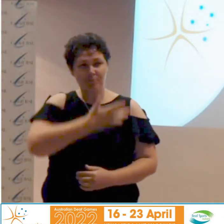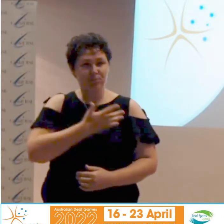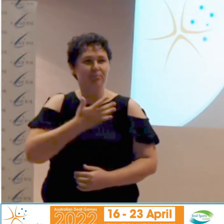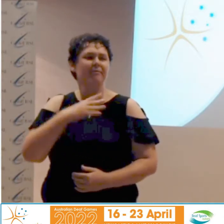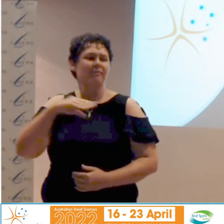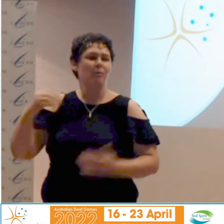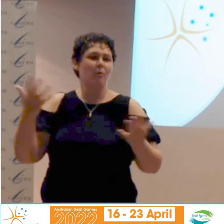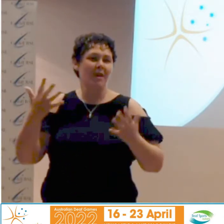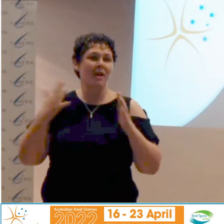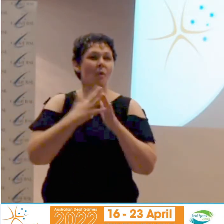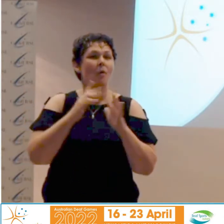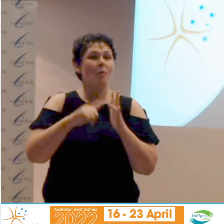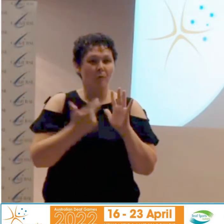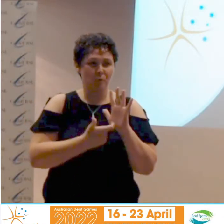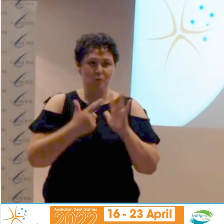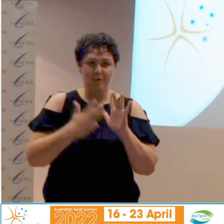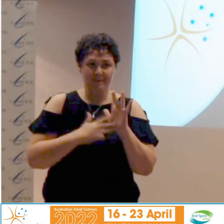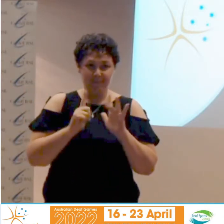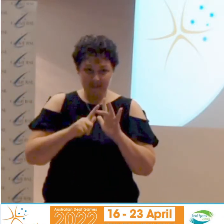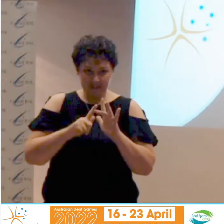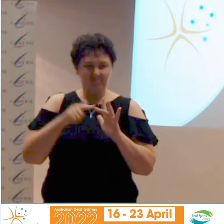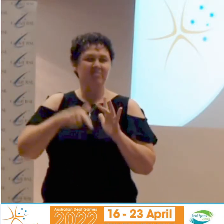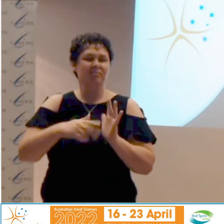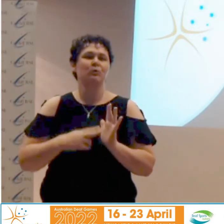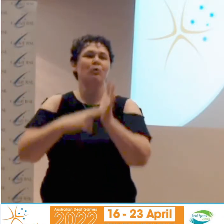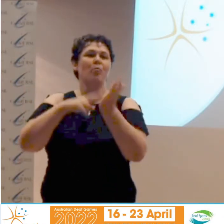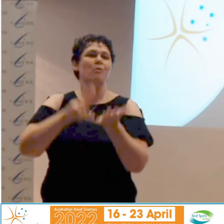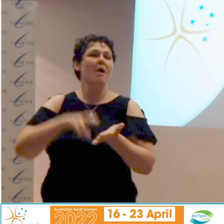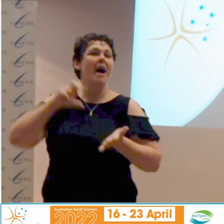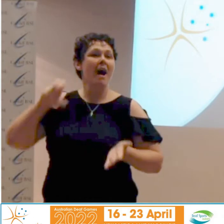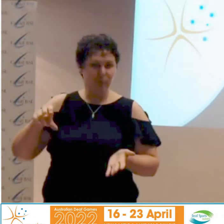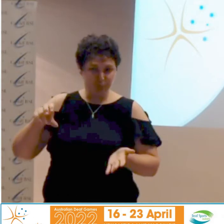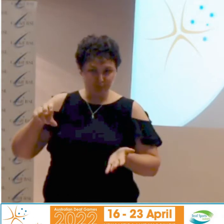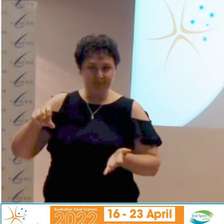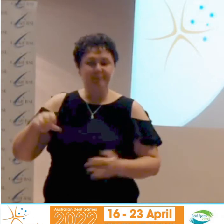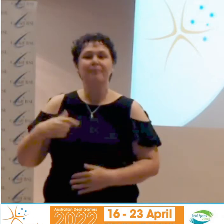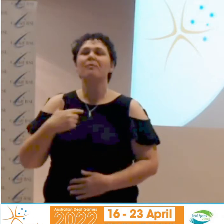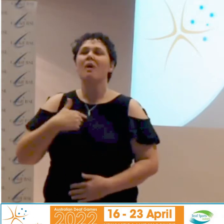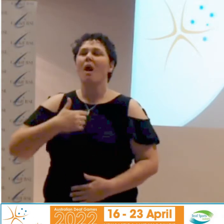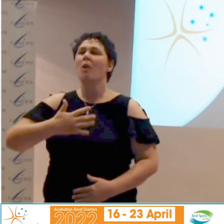i'm a proud aboriginal woman from Worimi which is northern Newcastle